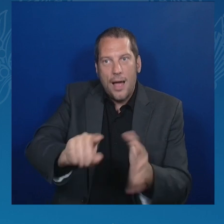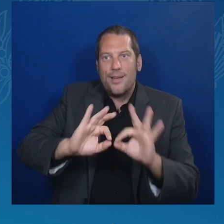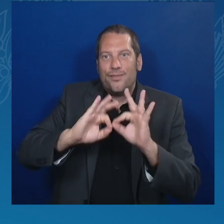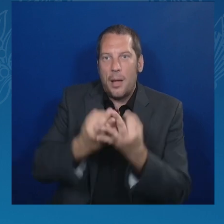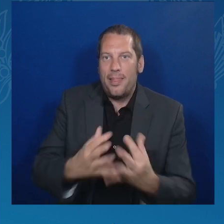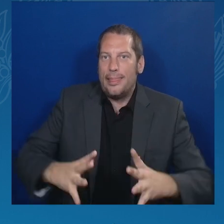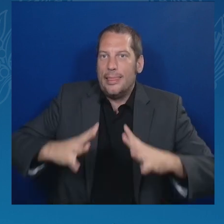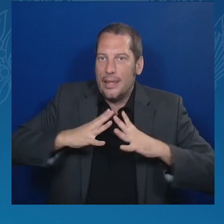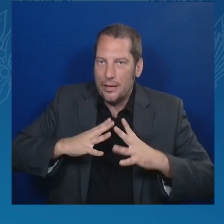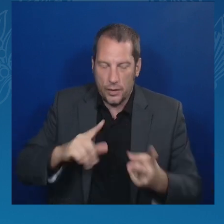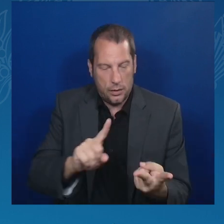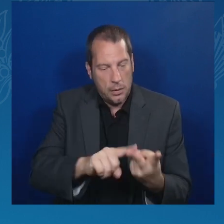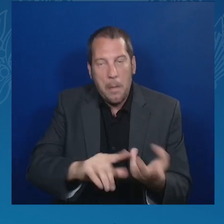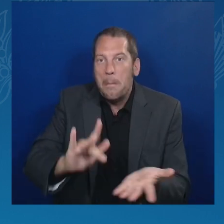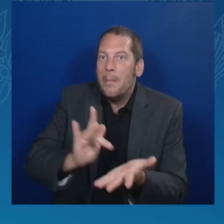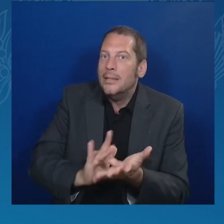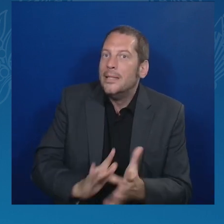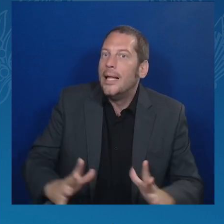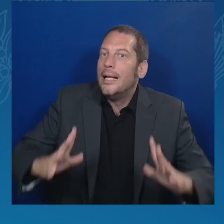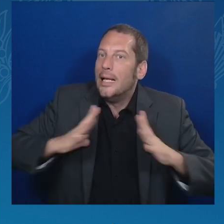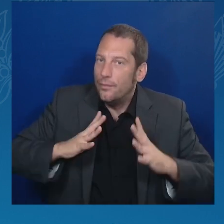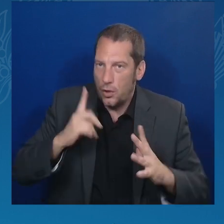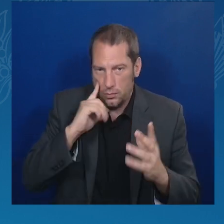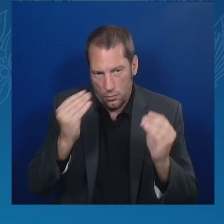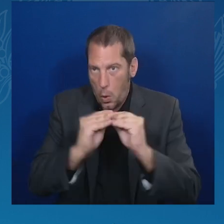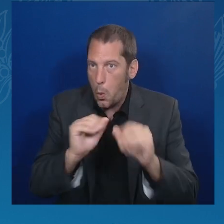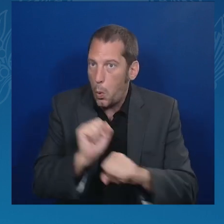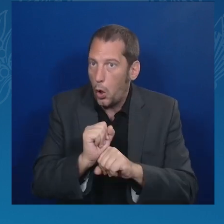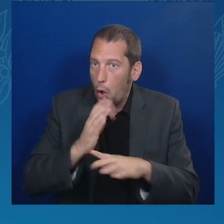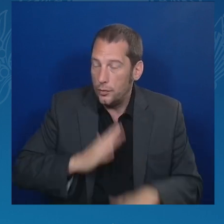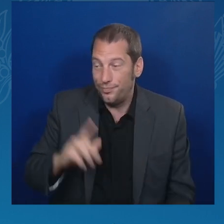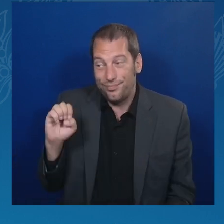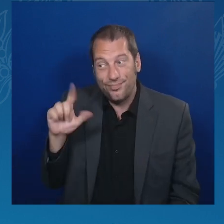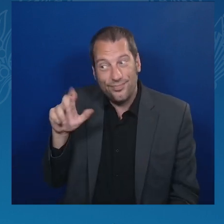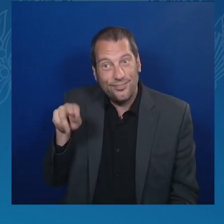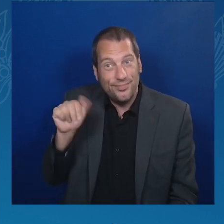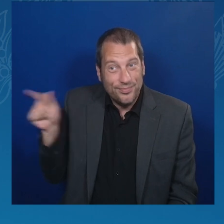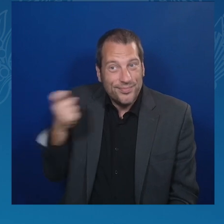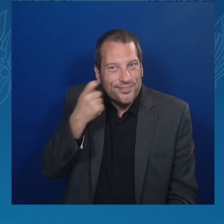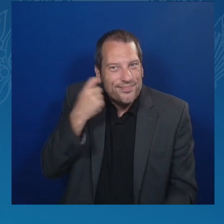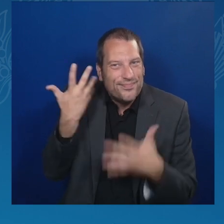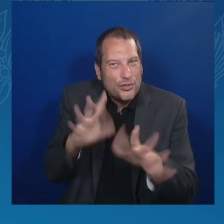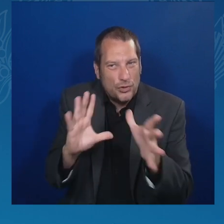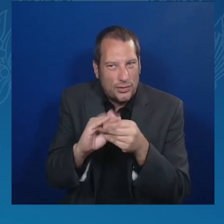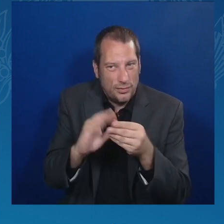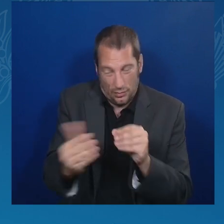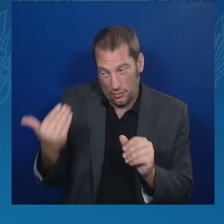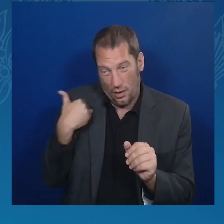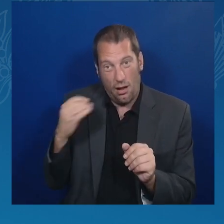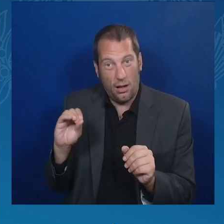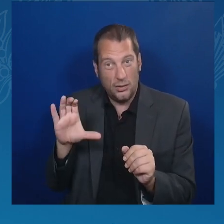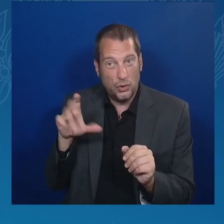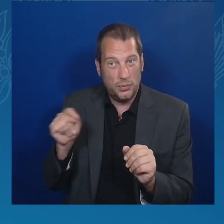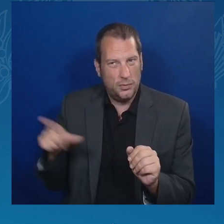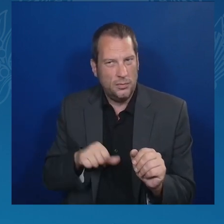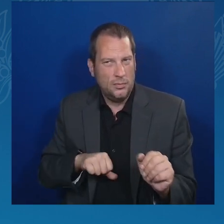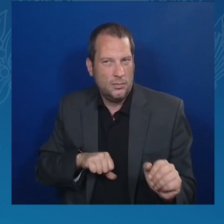I stood in Las Vegas with the workers of Culinary 226 for your Day of Action --